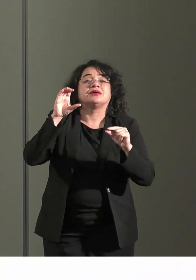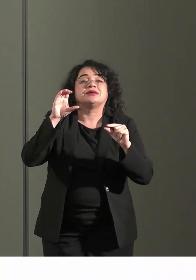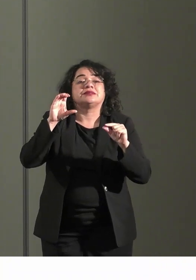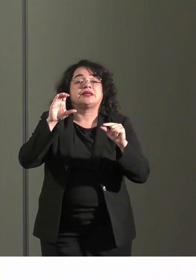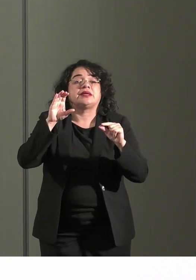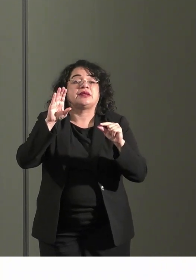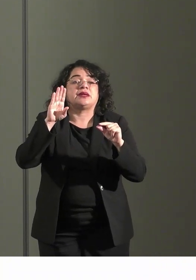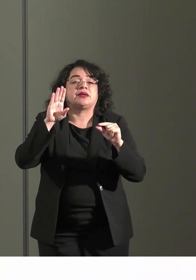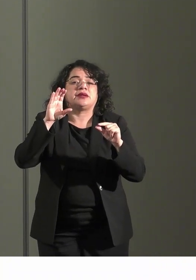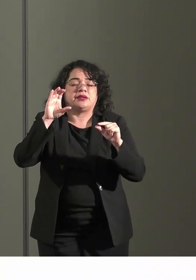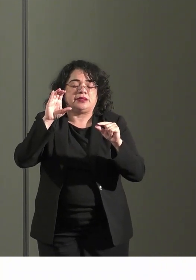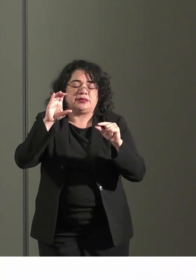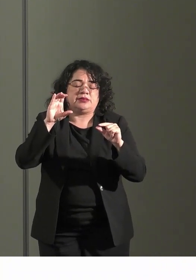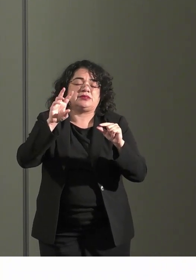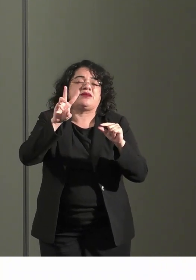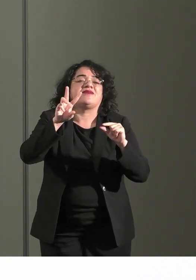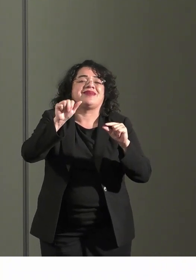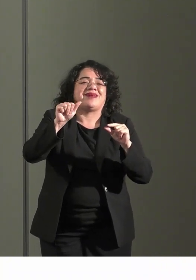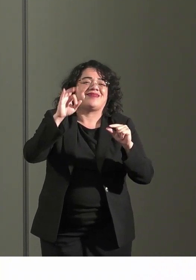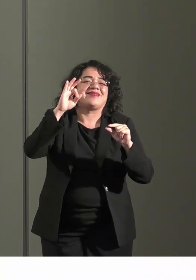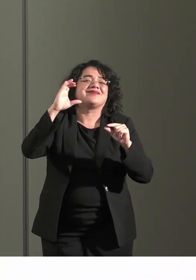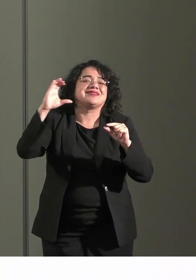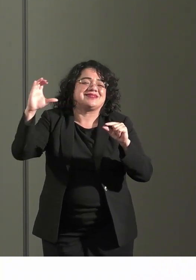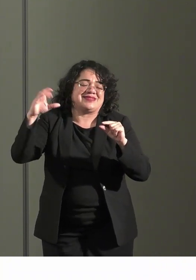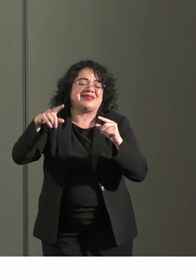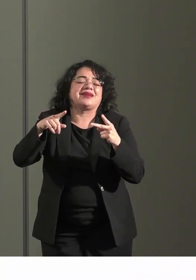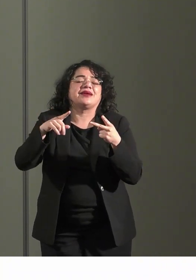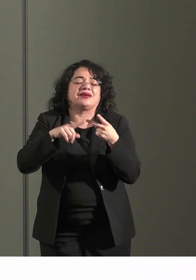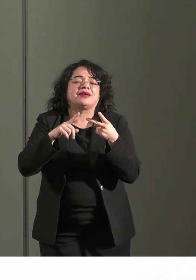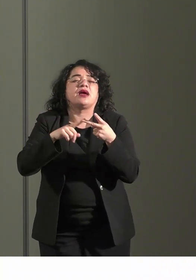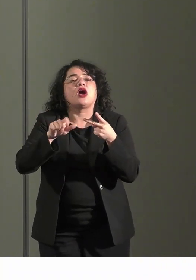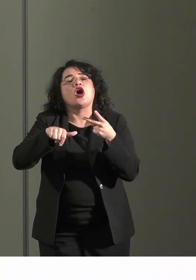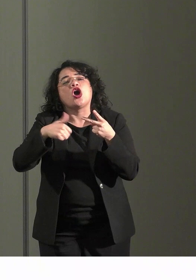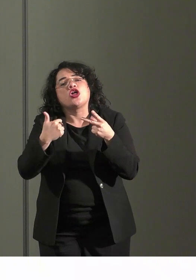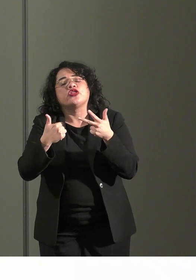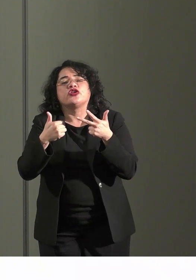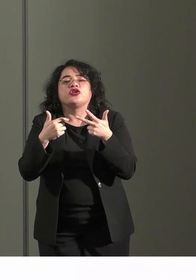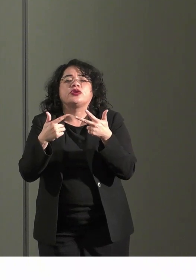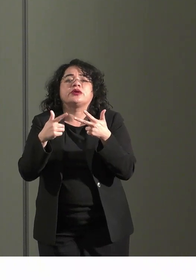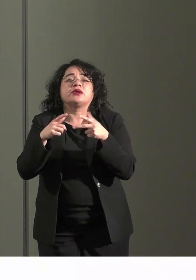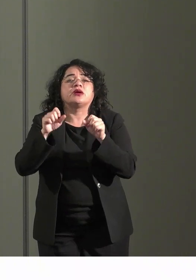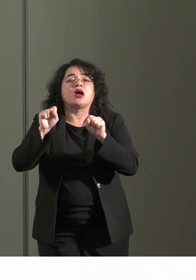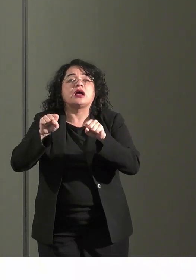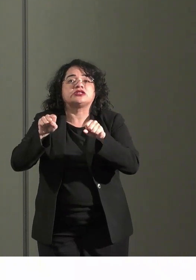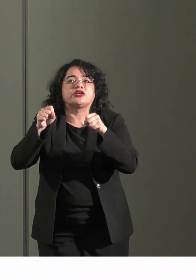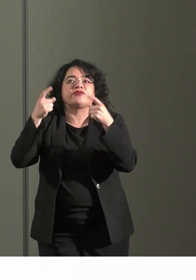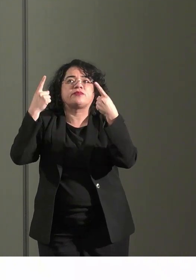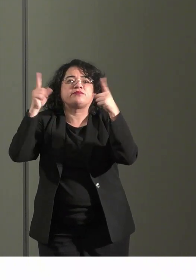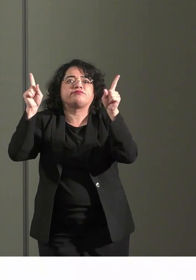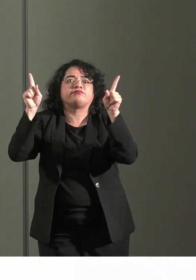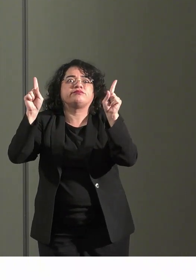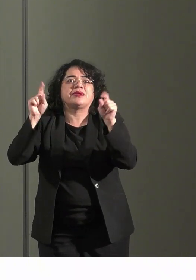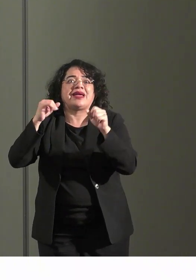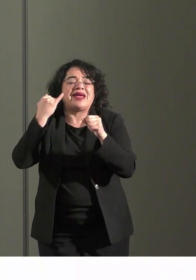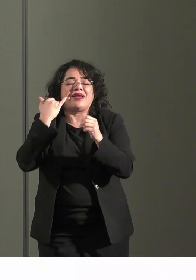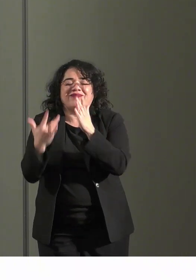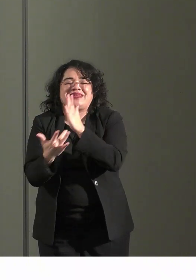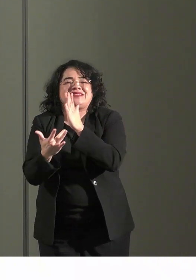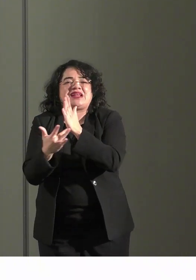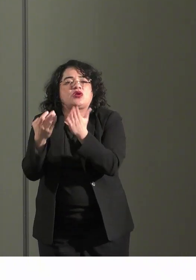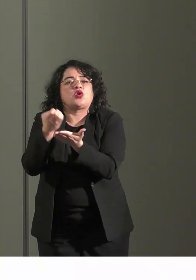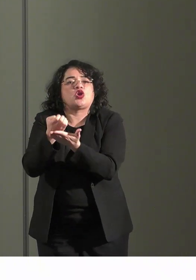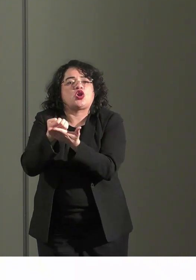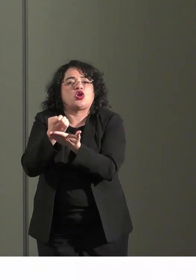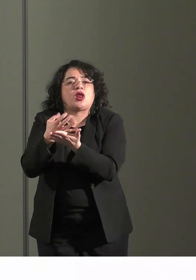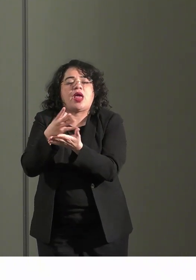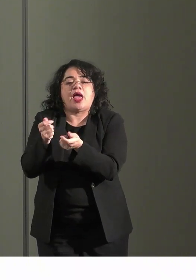FCC law I mentioned earlier. There are certain conditions achievability like administrative